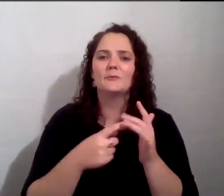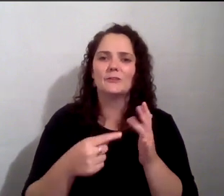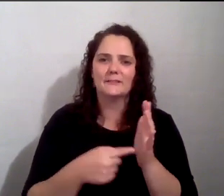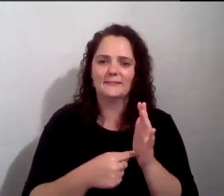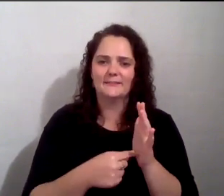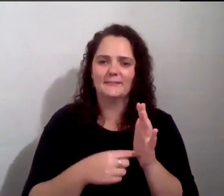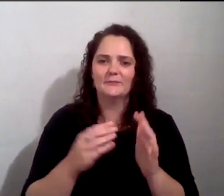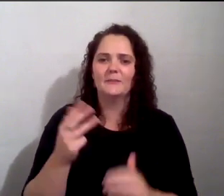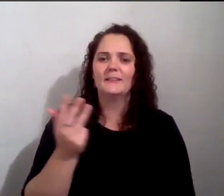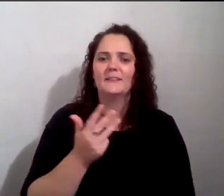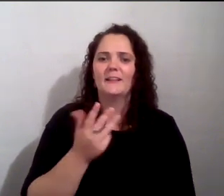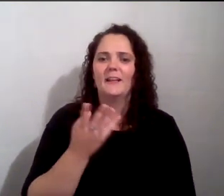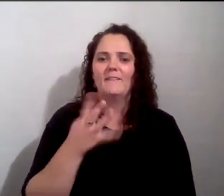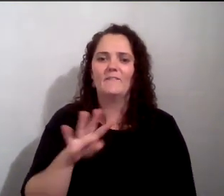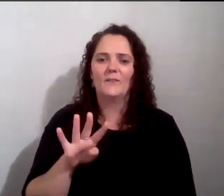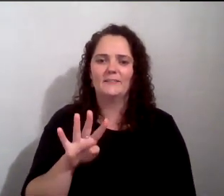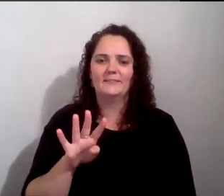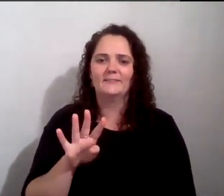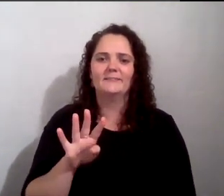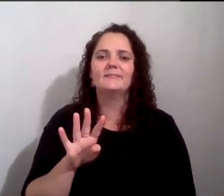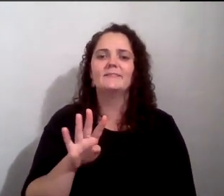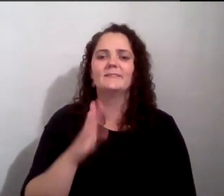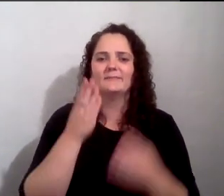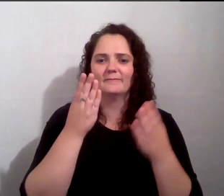Cypriot waiter who'd worked in a London cafe frequented